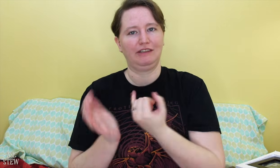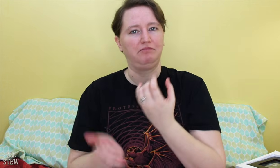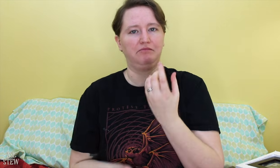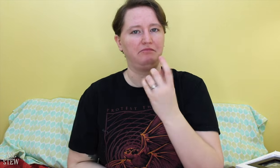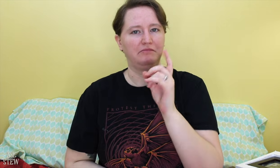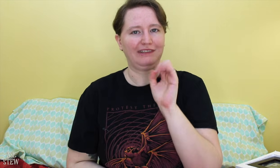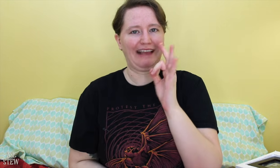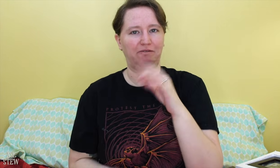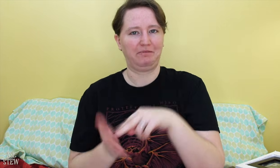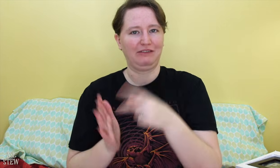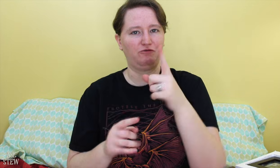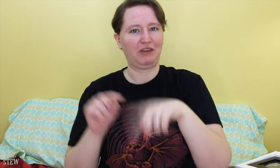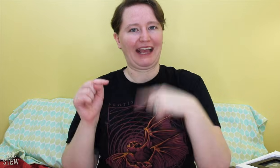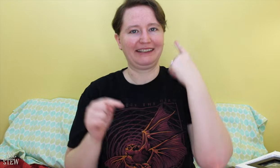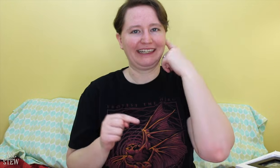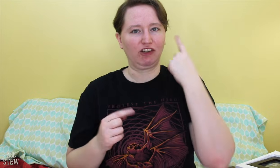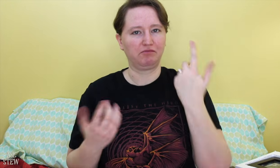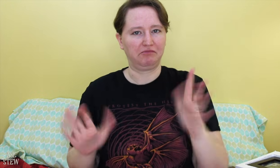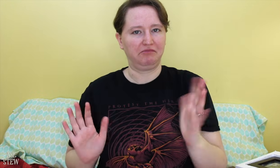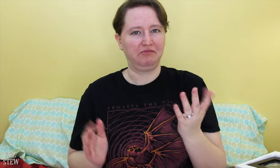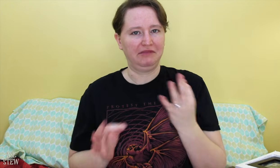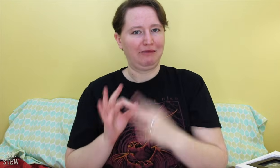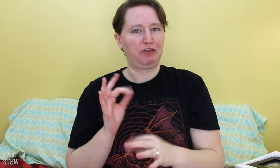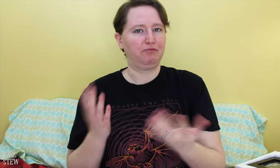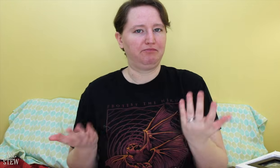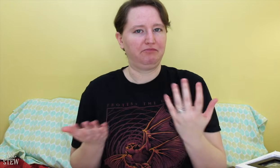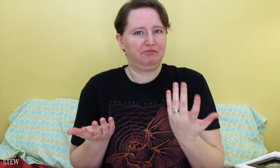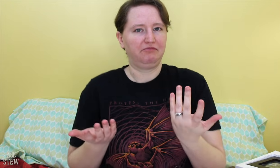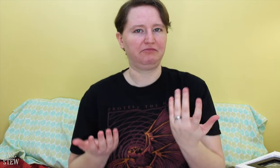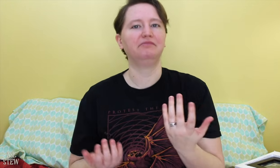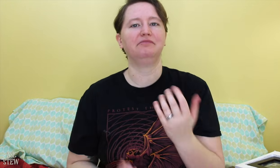cultural connotations to it. I just means deaf, meaning you can't hear.